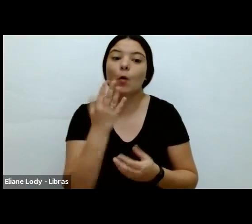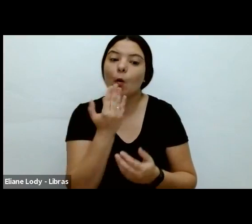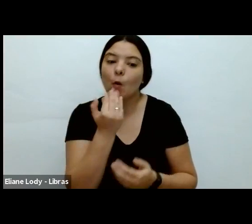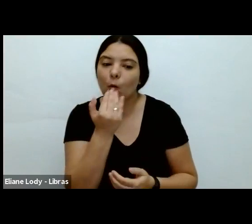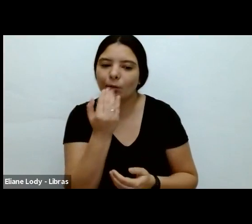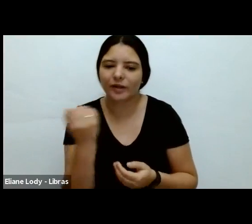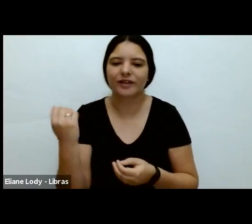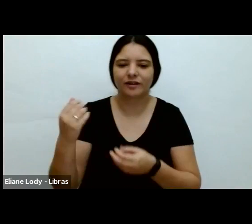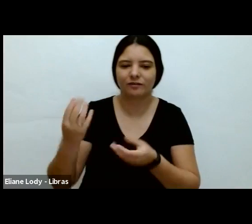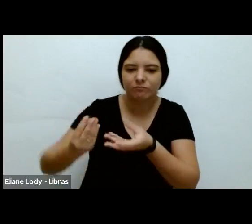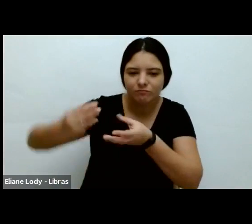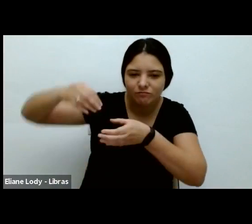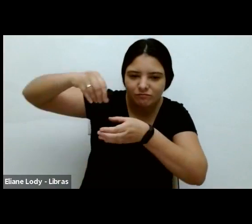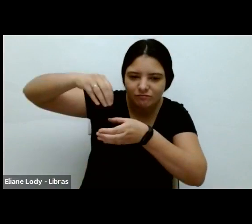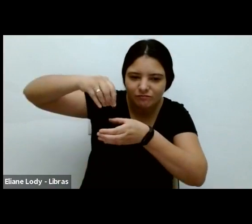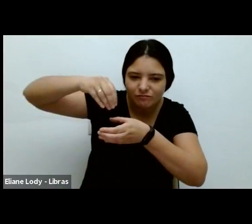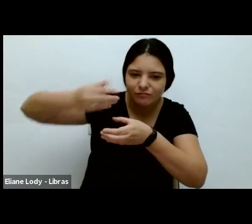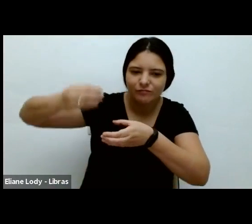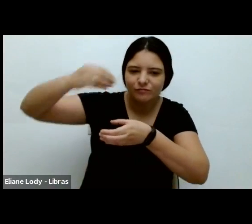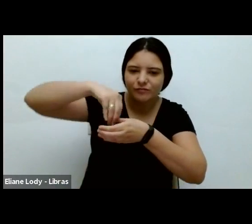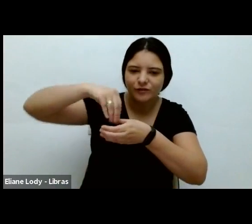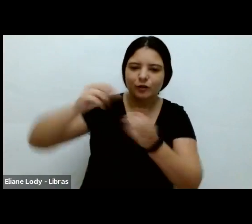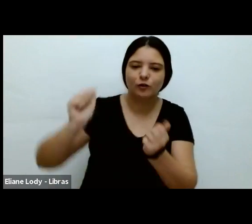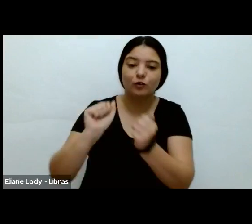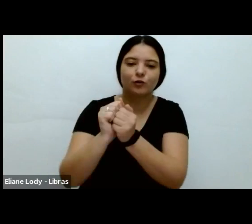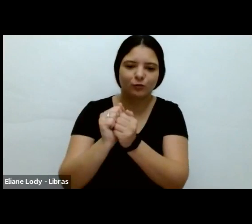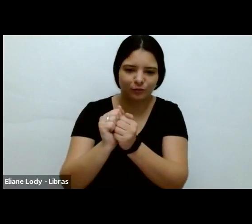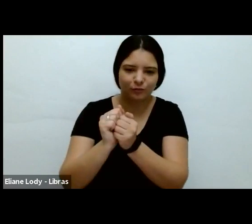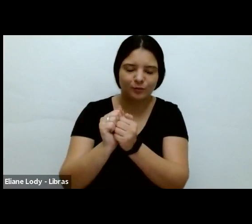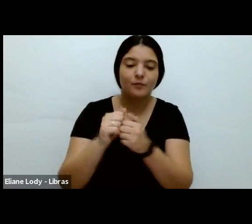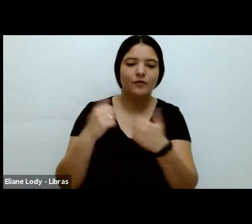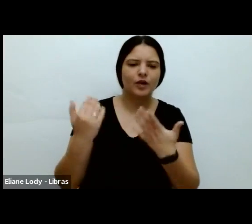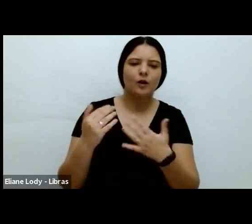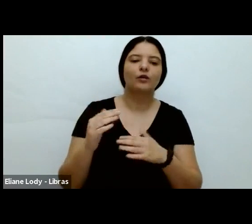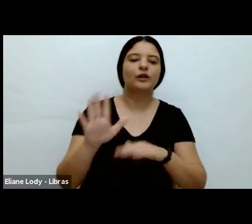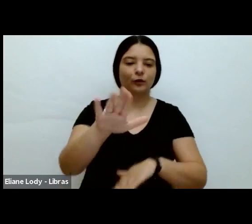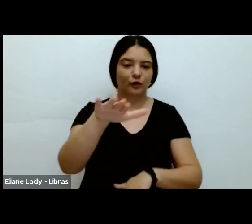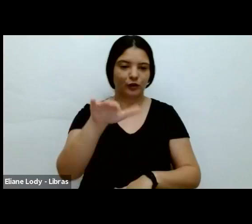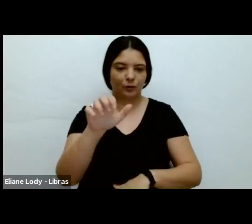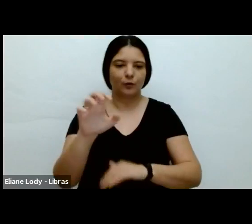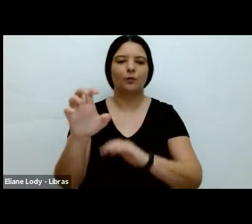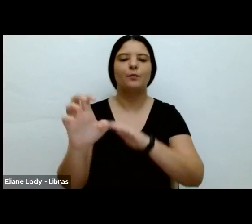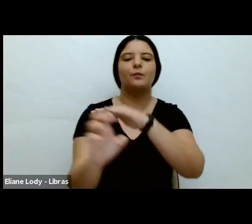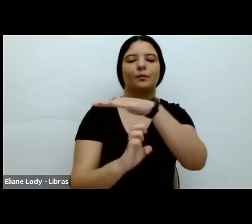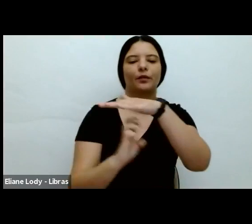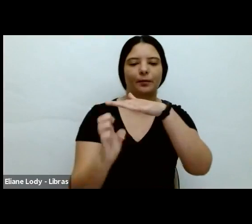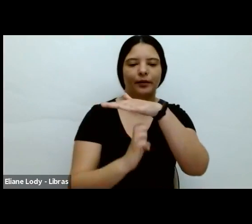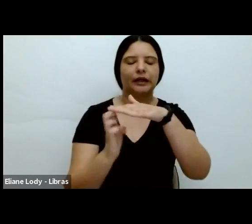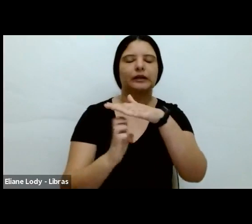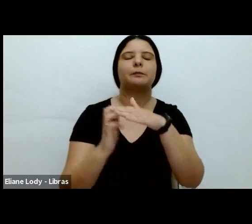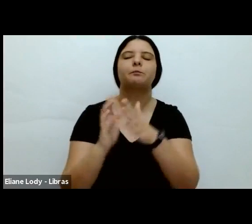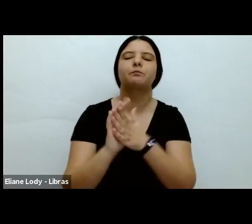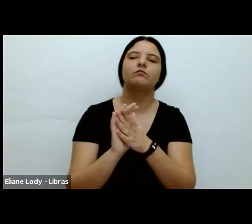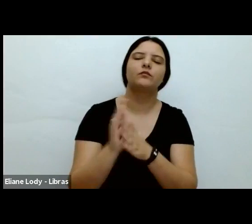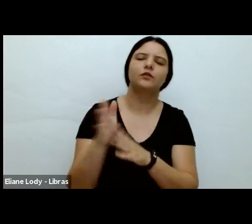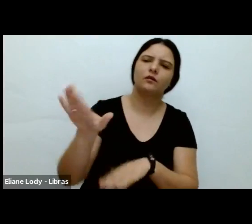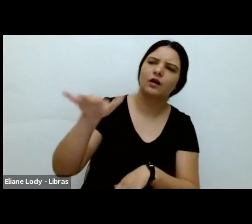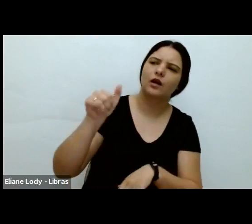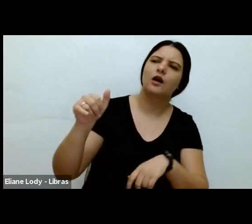contacted right so your mom. er right product product production. company who had who had studied veggie